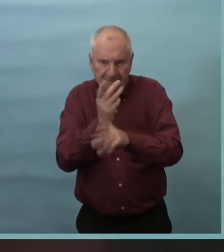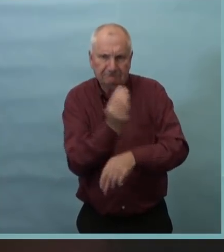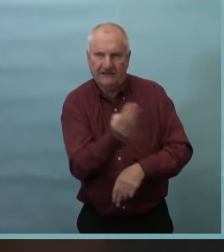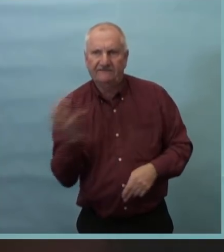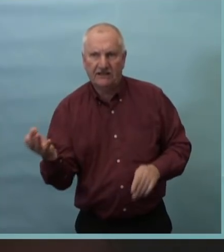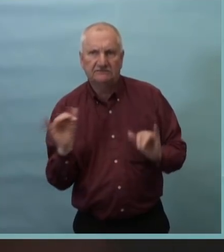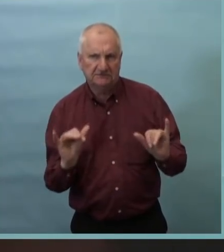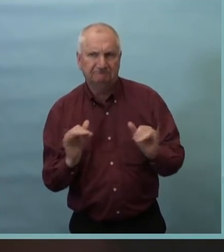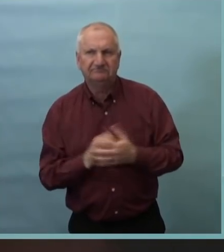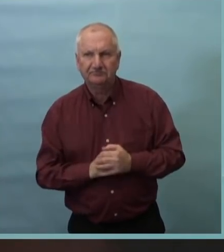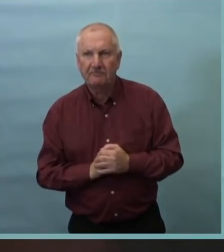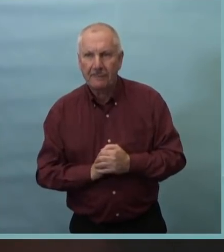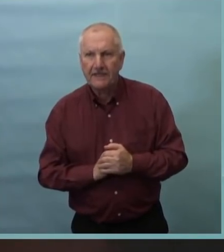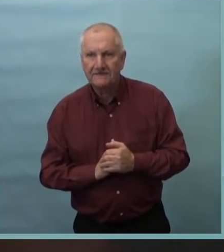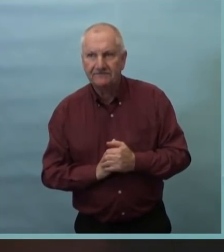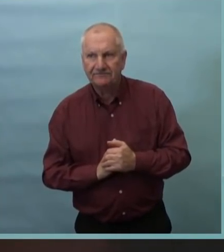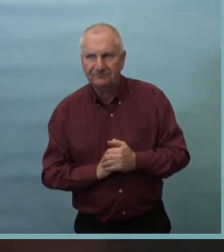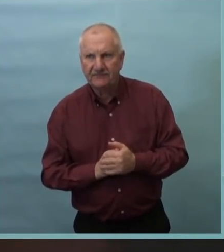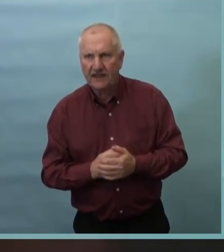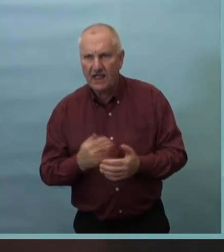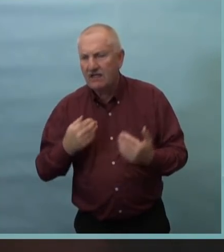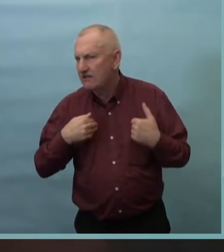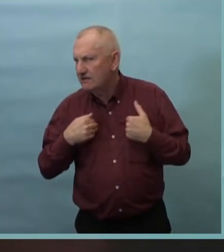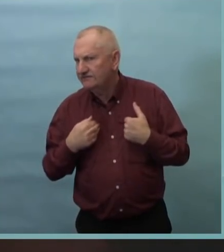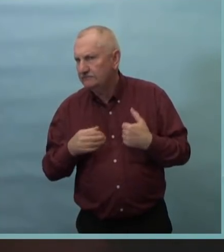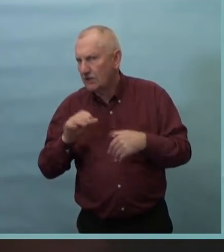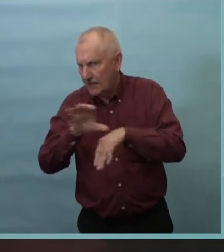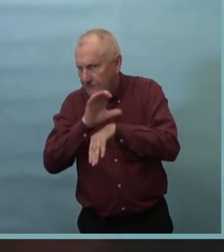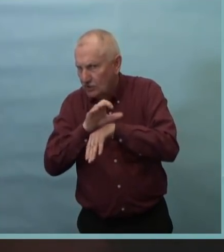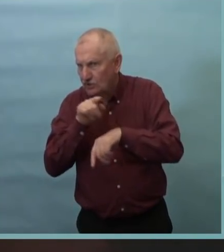we have a tool available to us that we've been doing running some of the